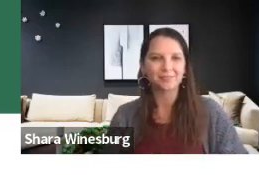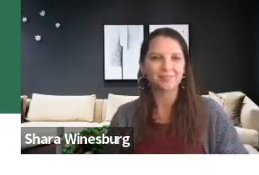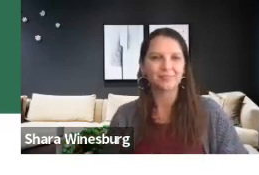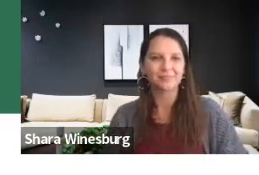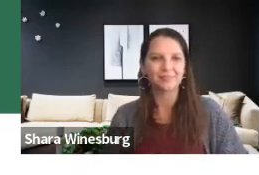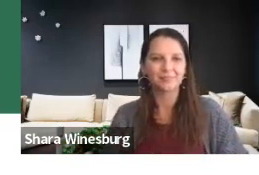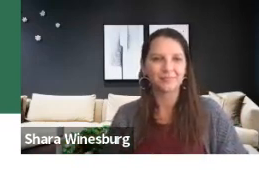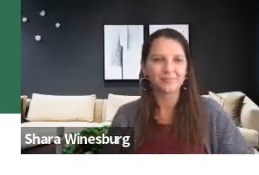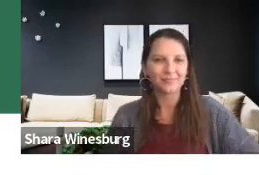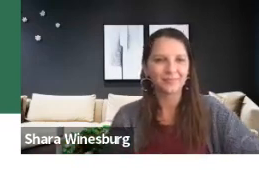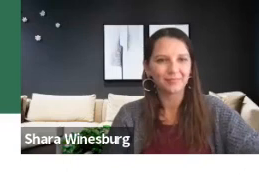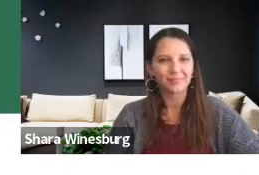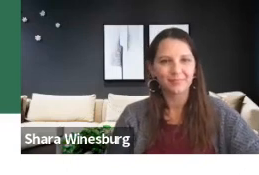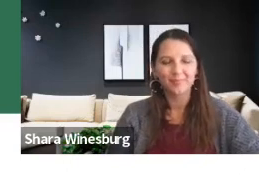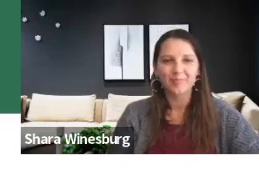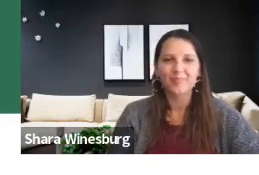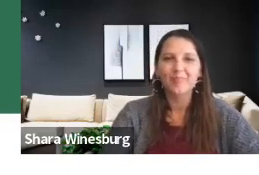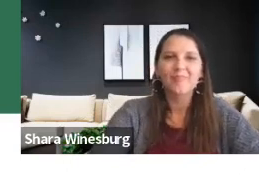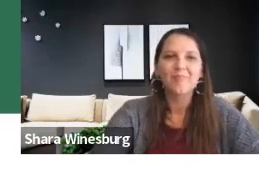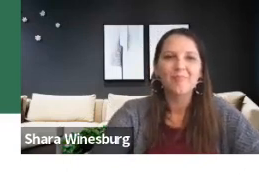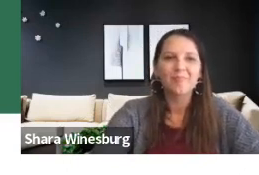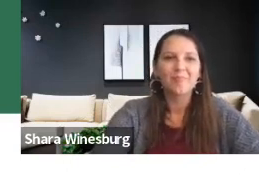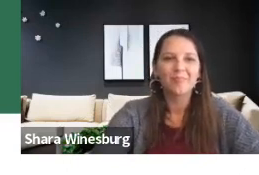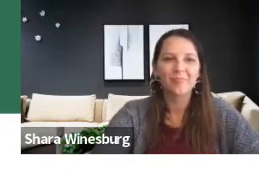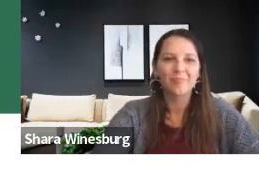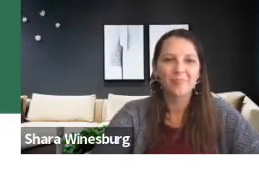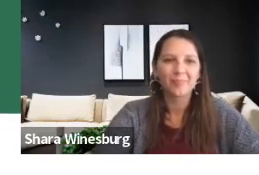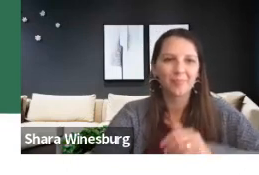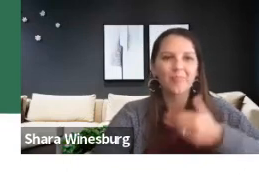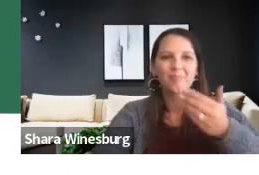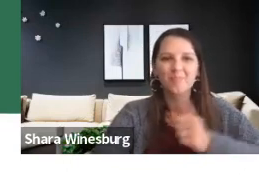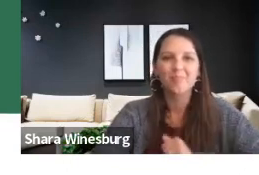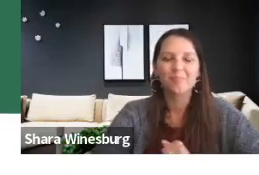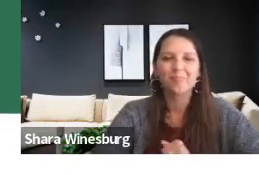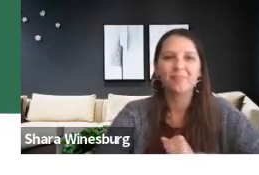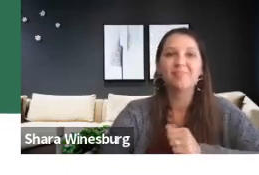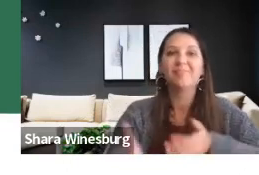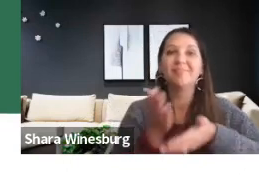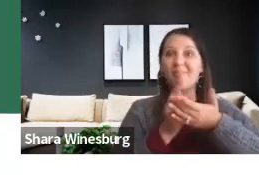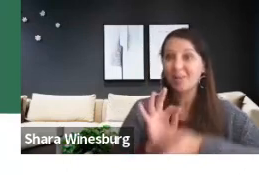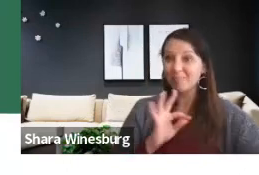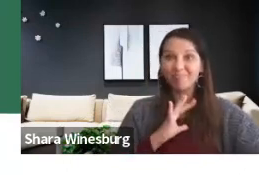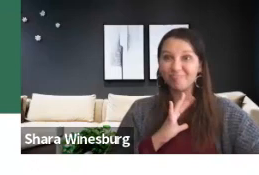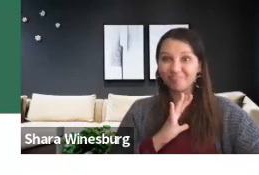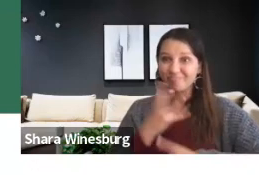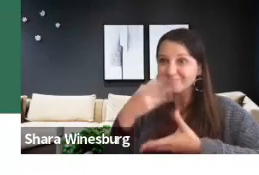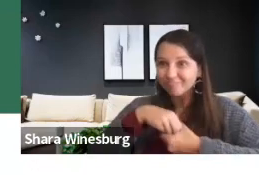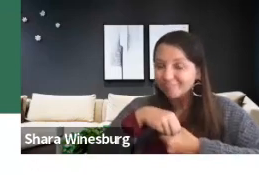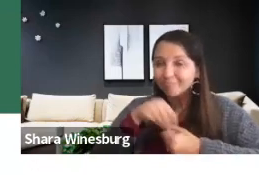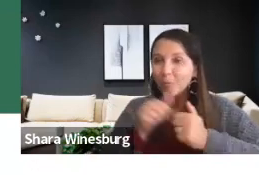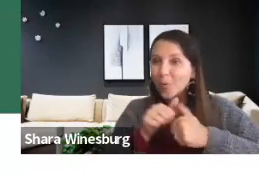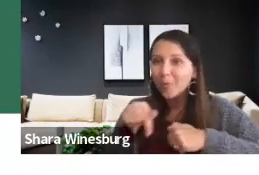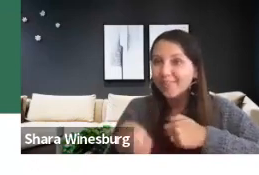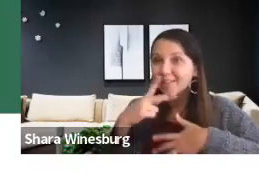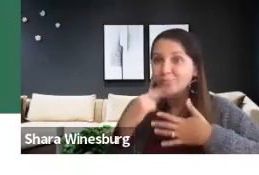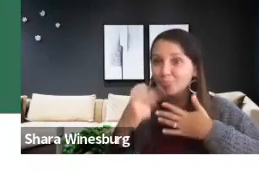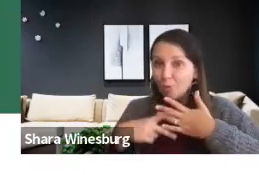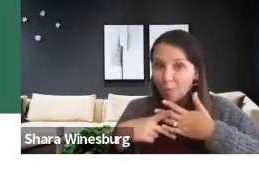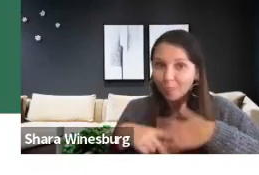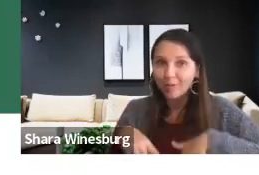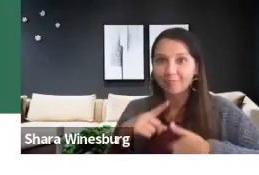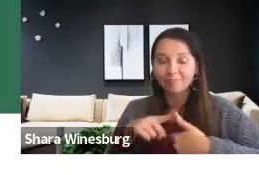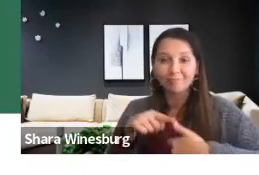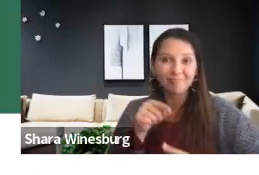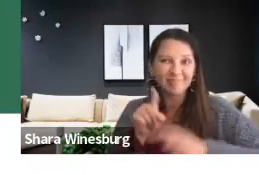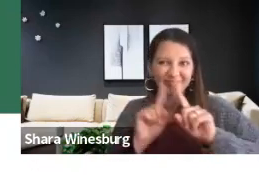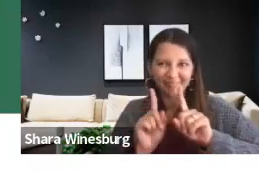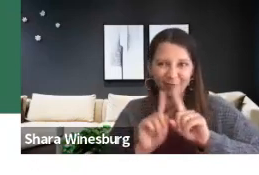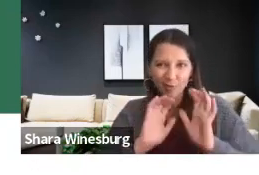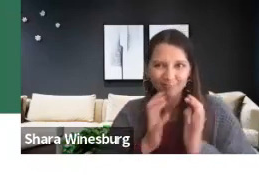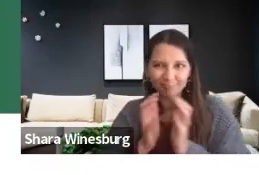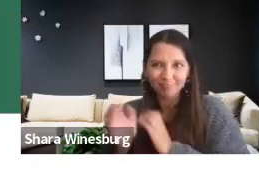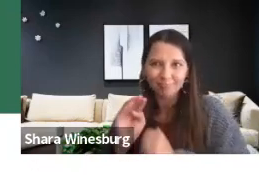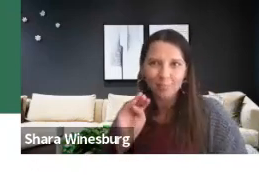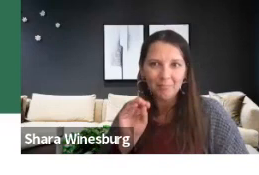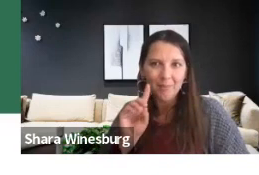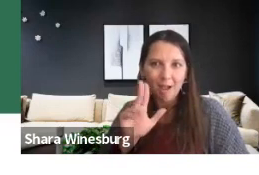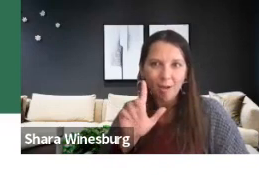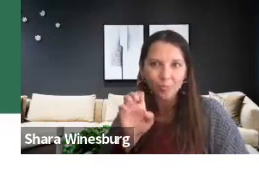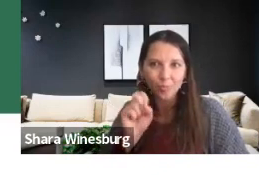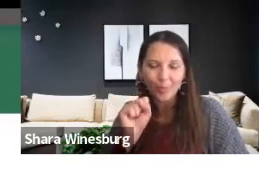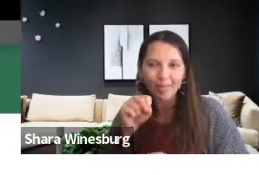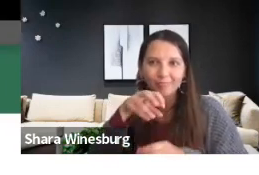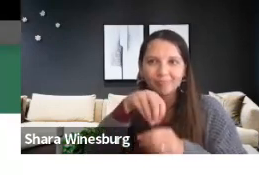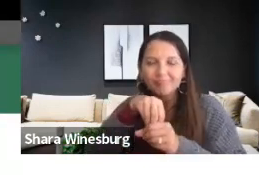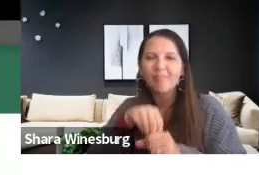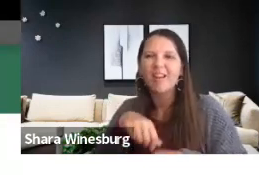phrases. Some of the cool features that we offer in the courses are the various